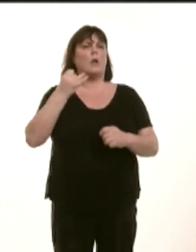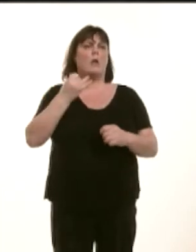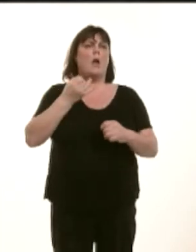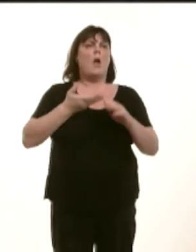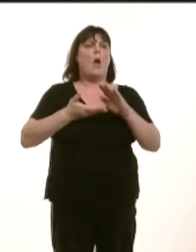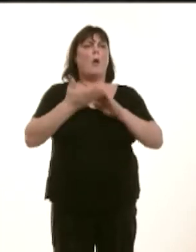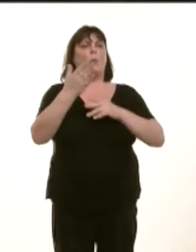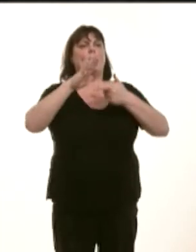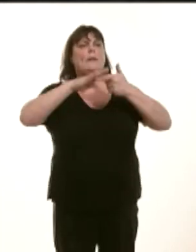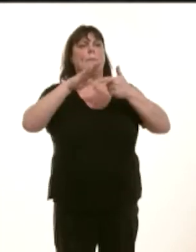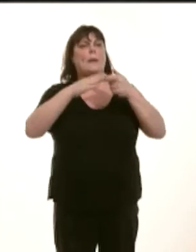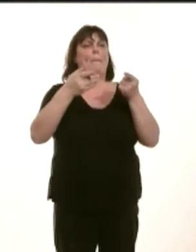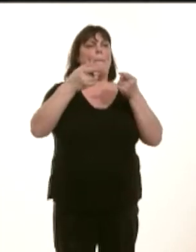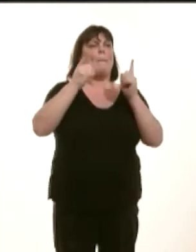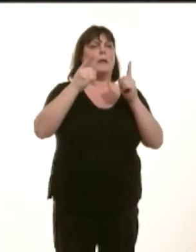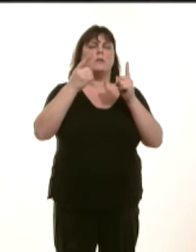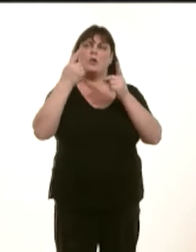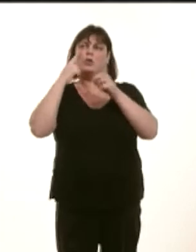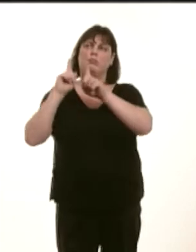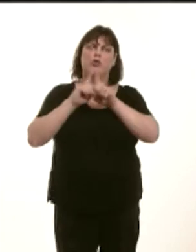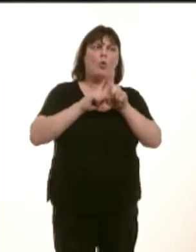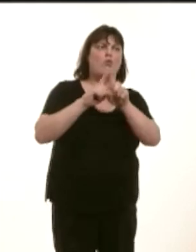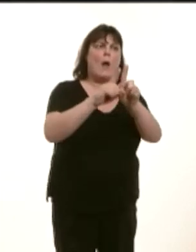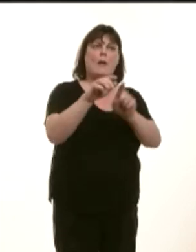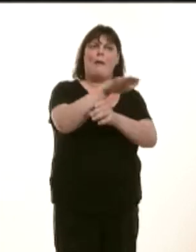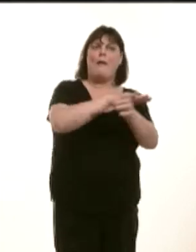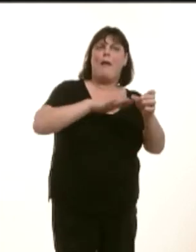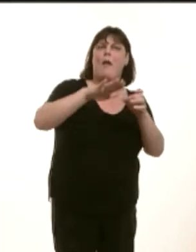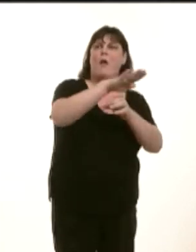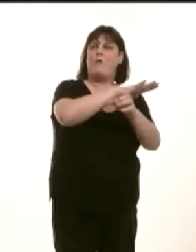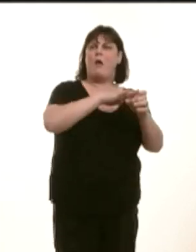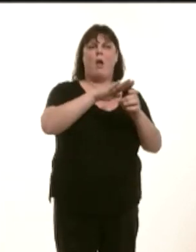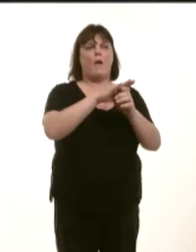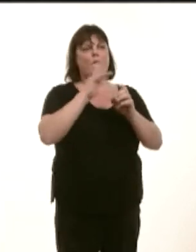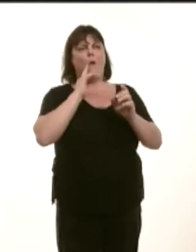Minister at a dairy farm in my constituency to listen first-hand to farmersí concerns,